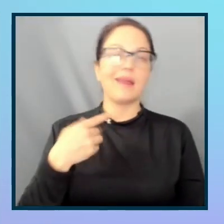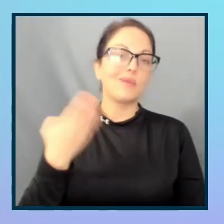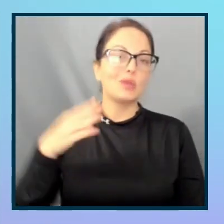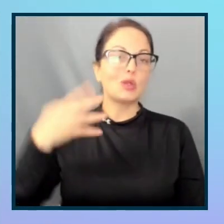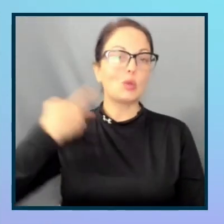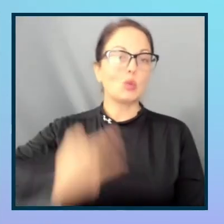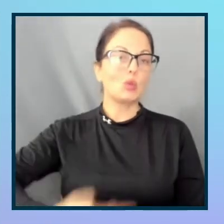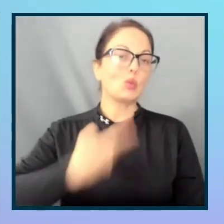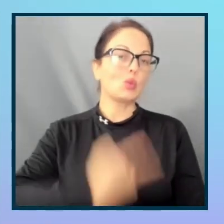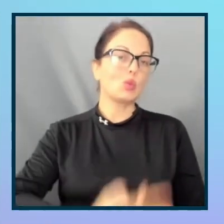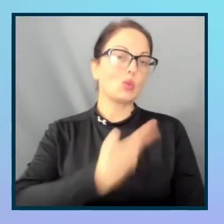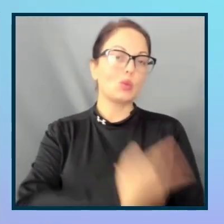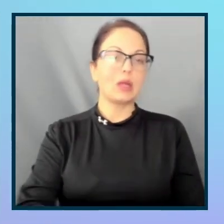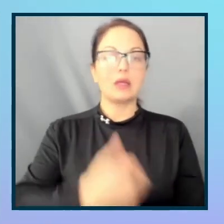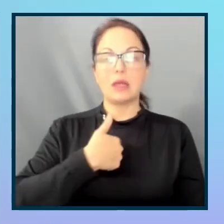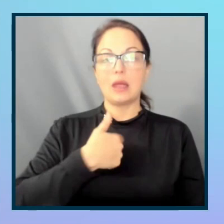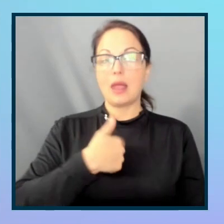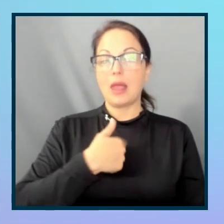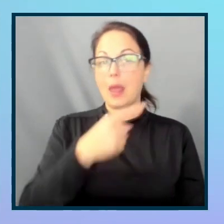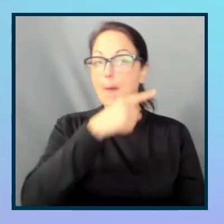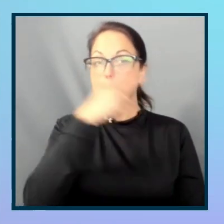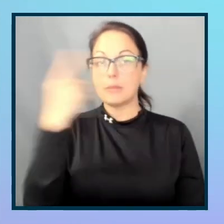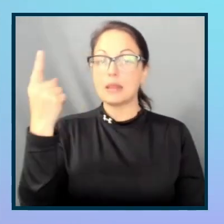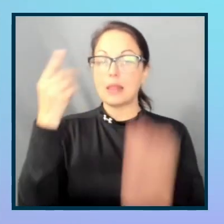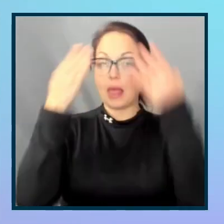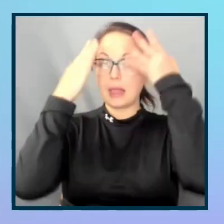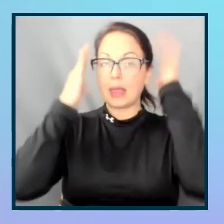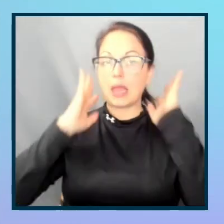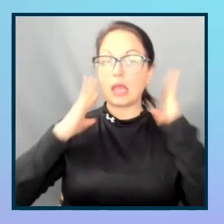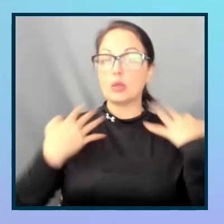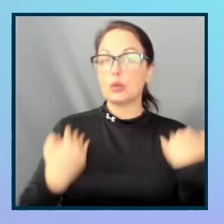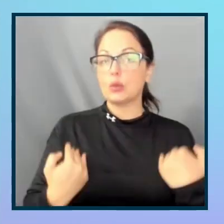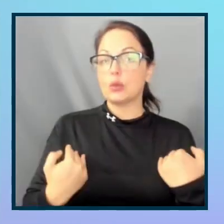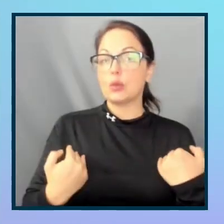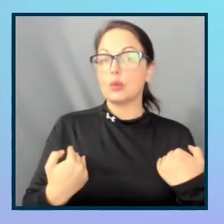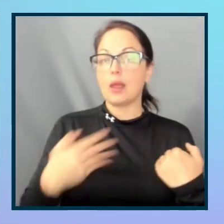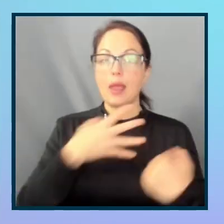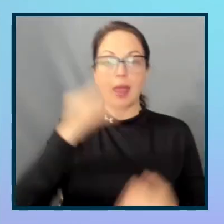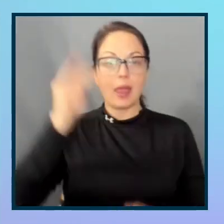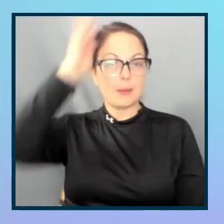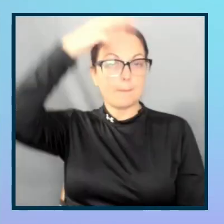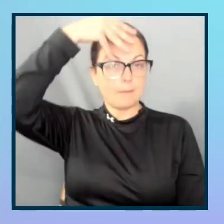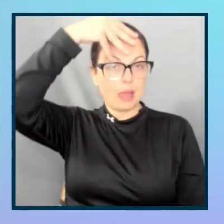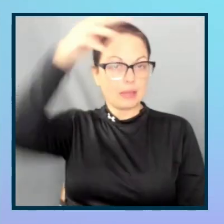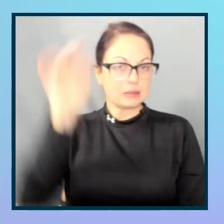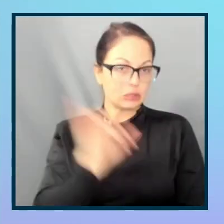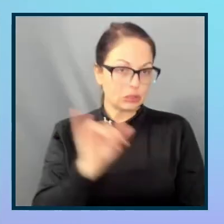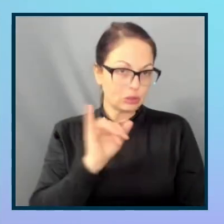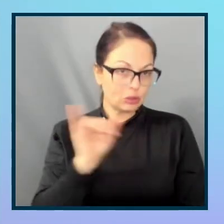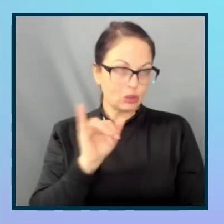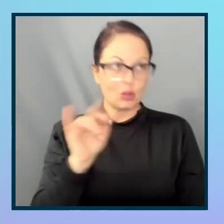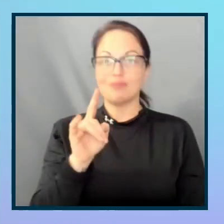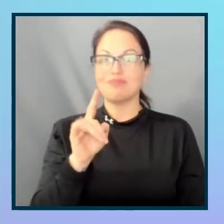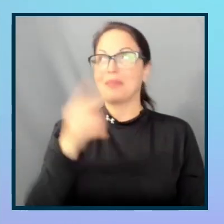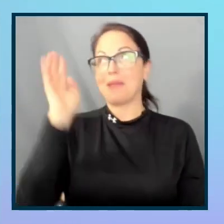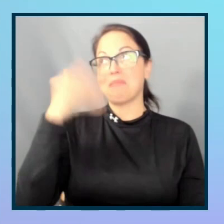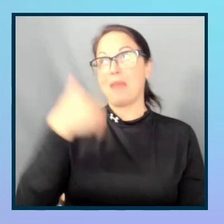and I have black hair, it's long, and bangs. I've had bangs for over a decade now.